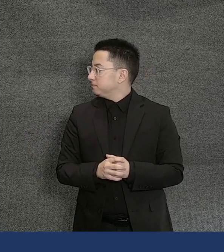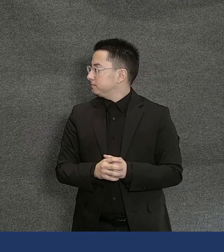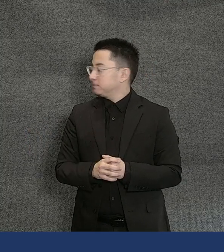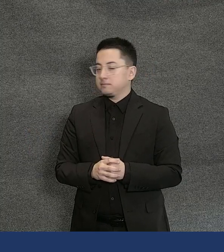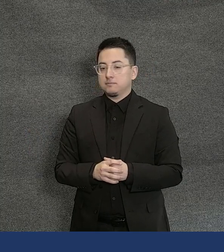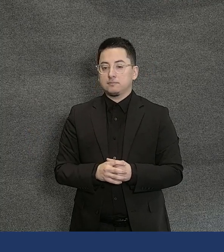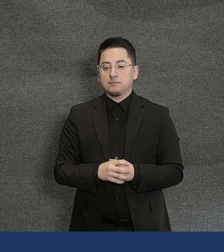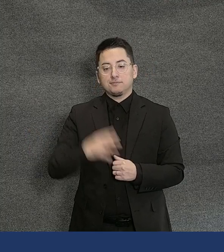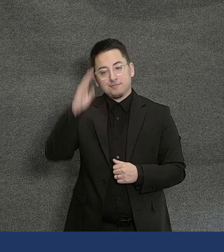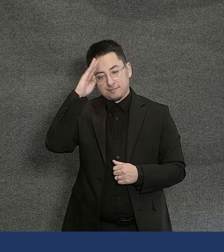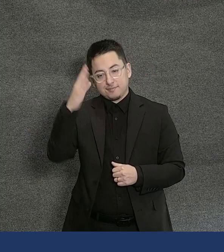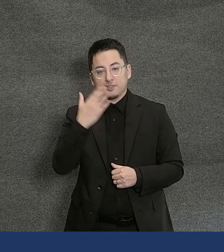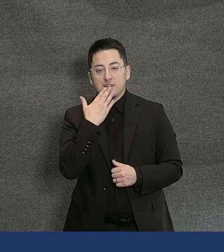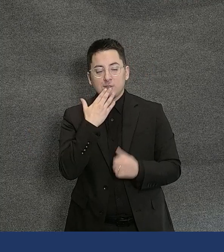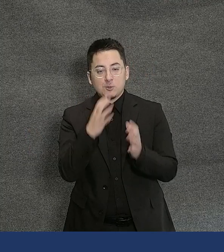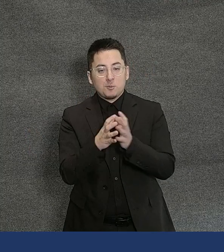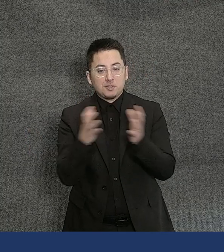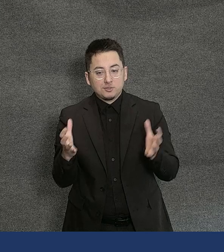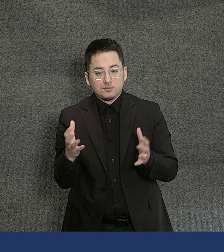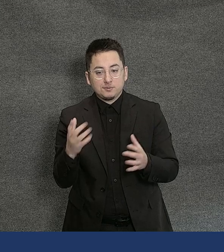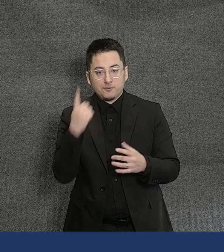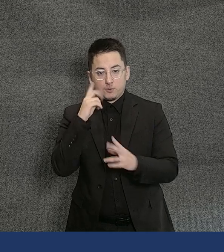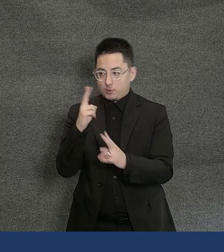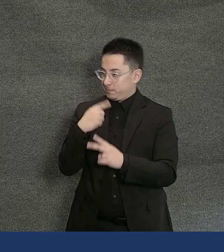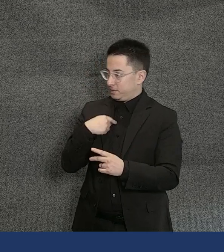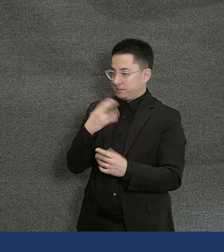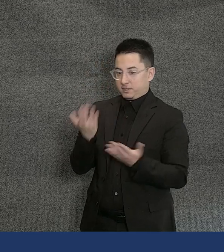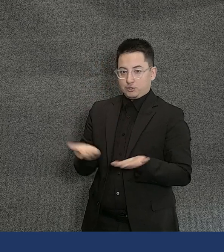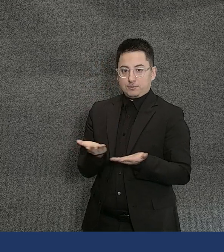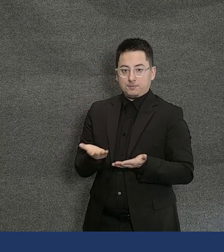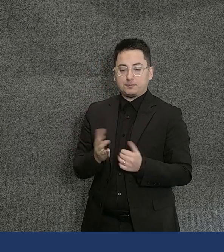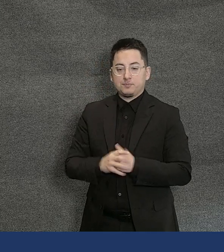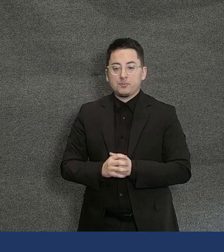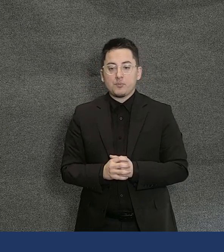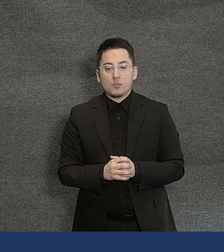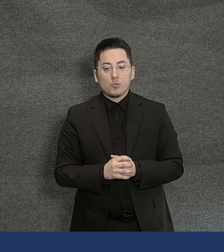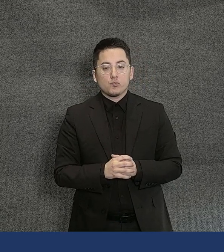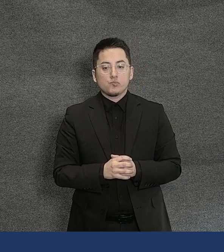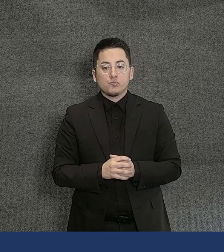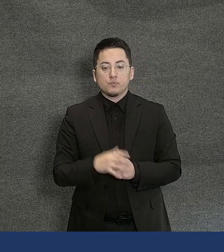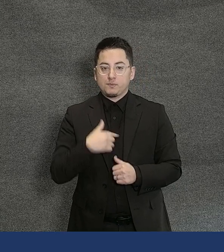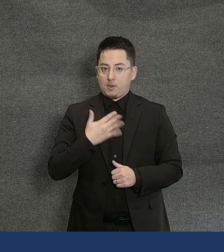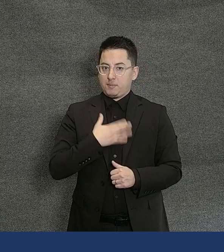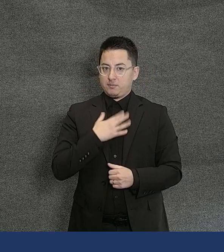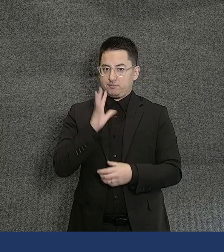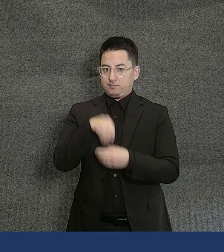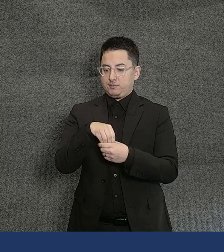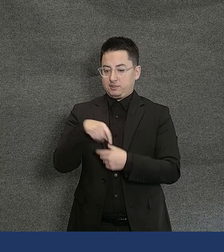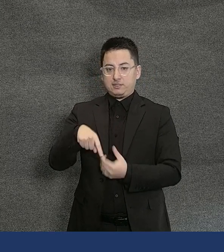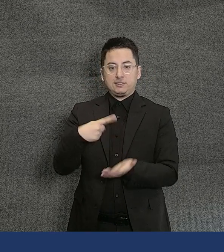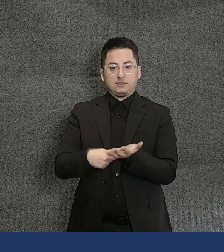Thank you very much for the honor of inviting me and being a part of this conversation. My name is Scott Dibble.